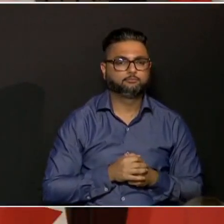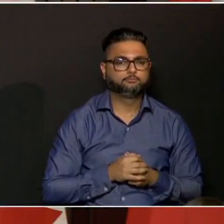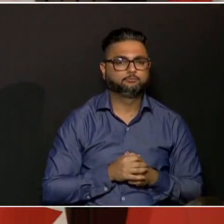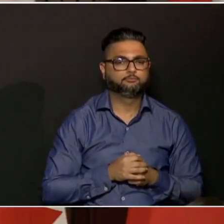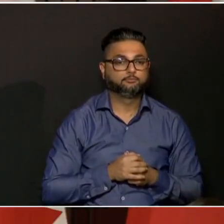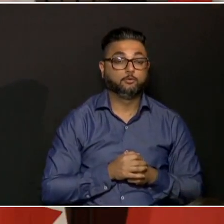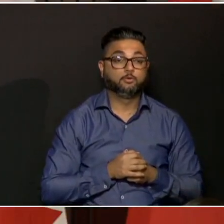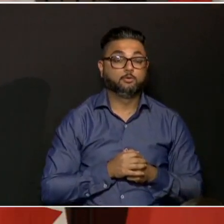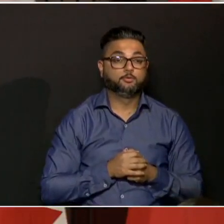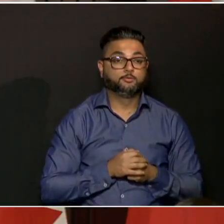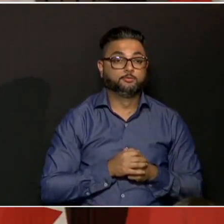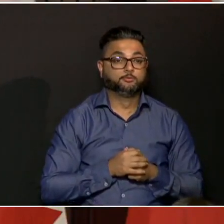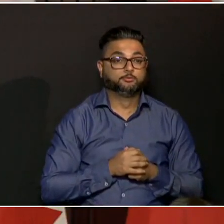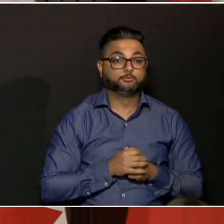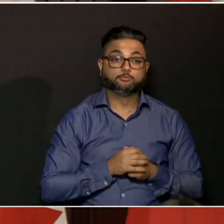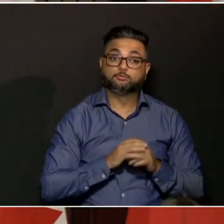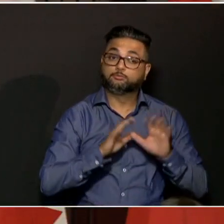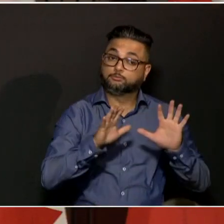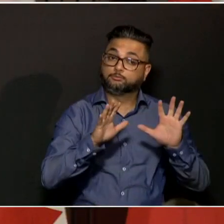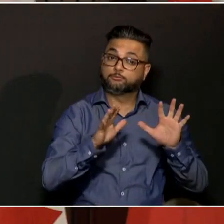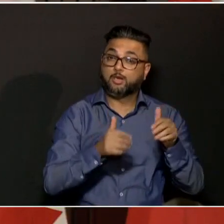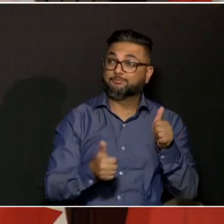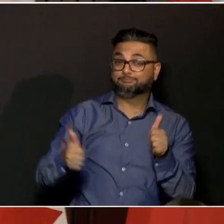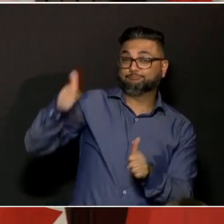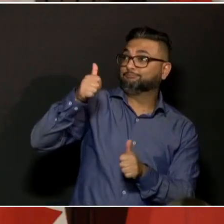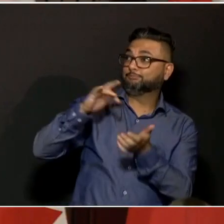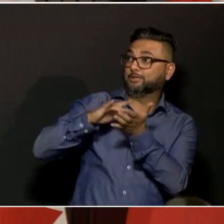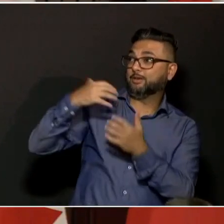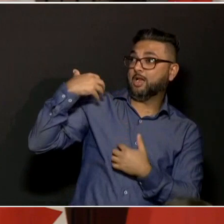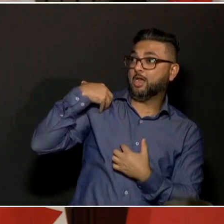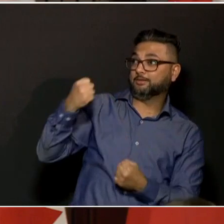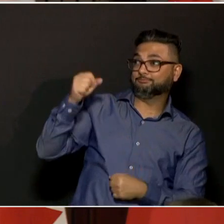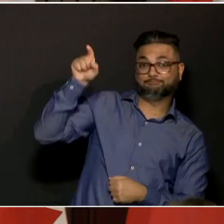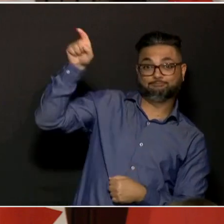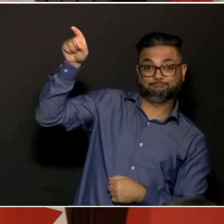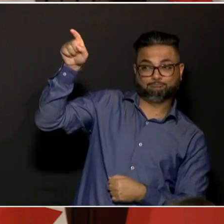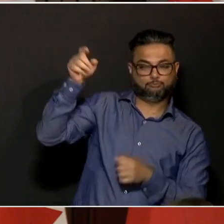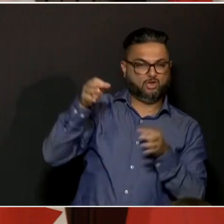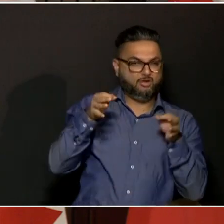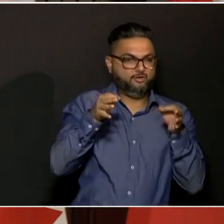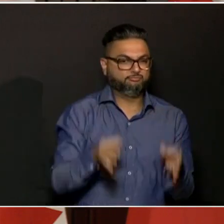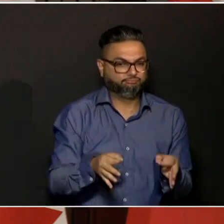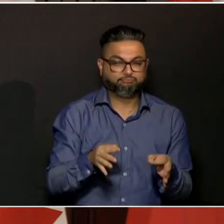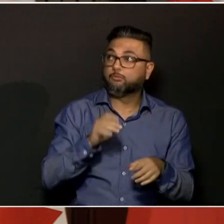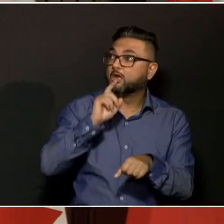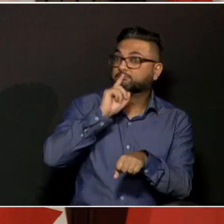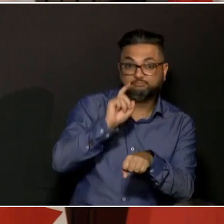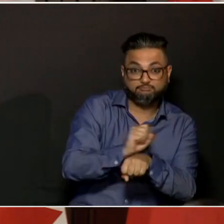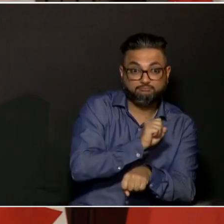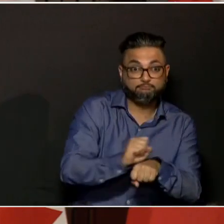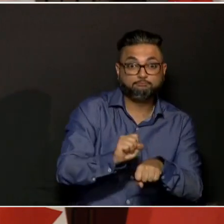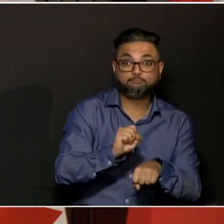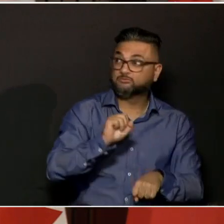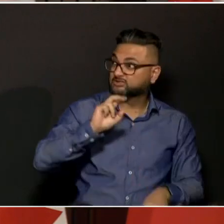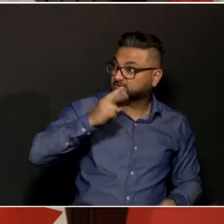I would certainly leave that determination to the chief medical officer of health